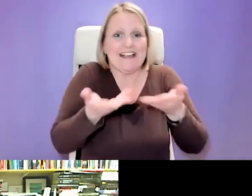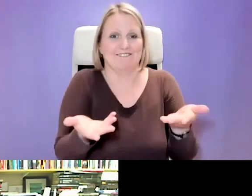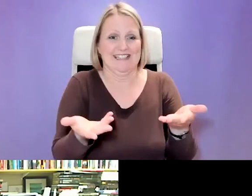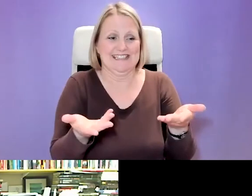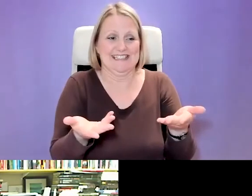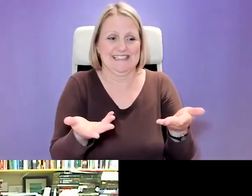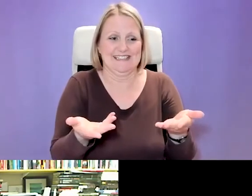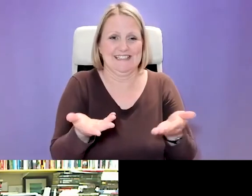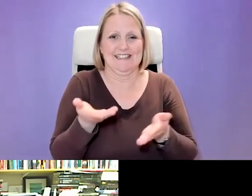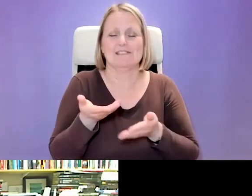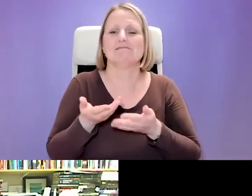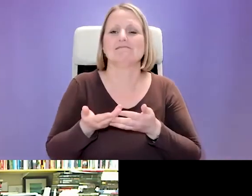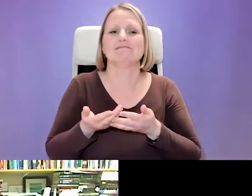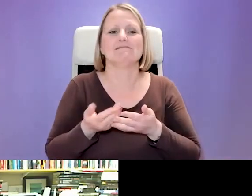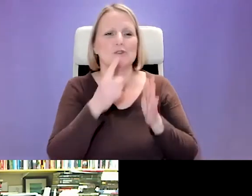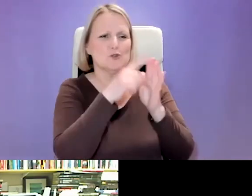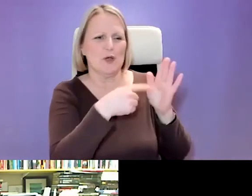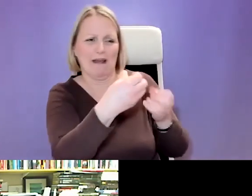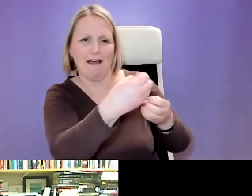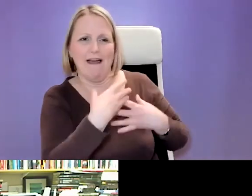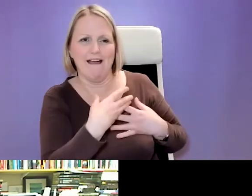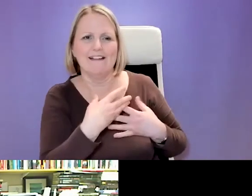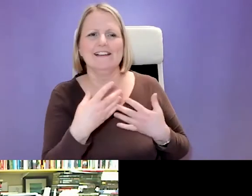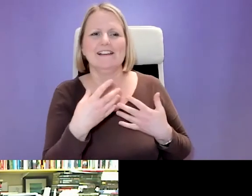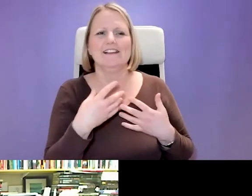Chrysostom is denying any link between vocation and natural talent,